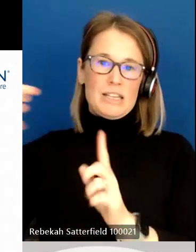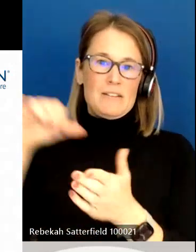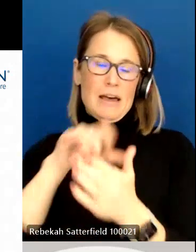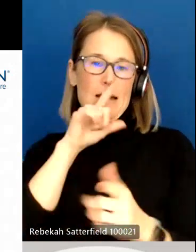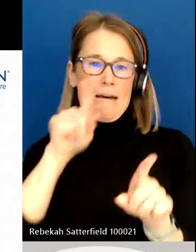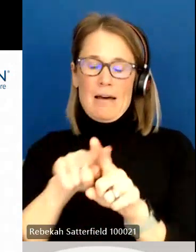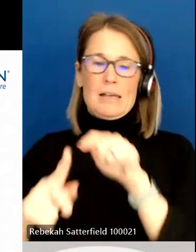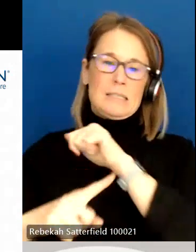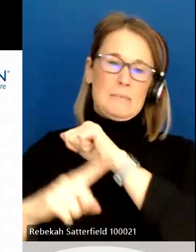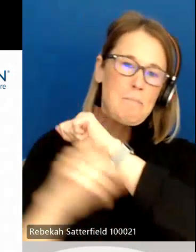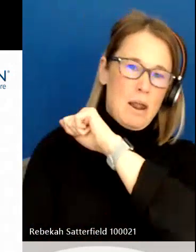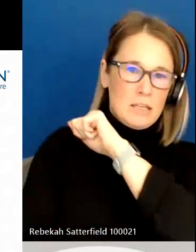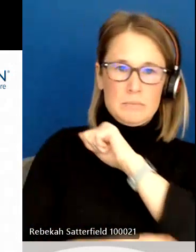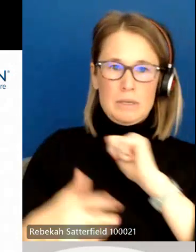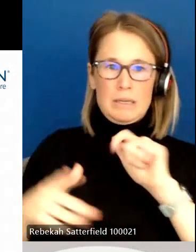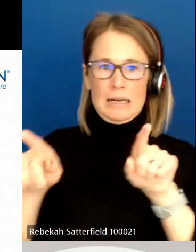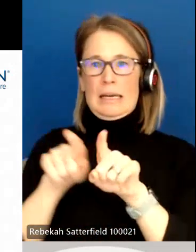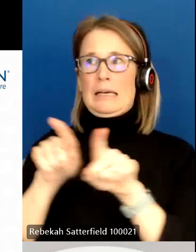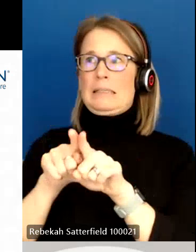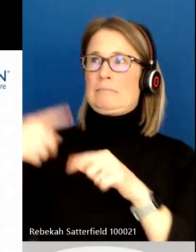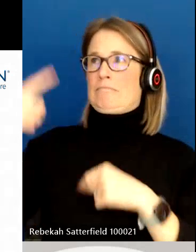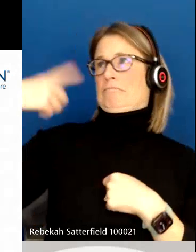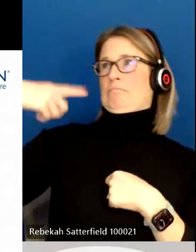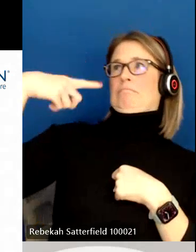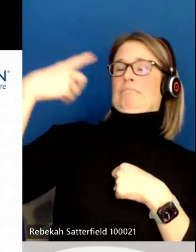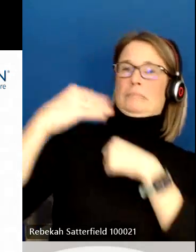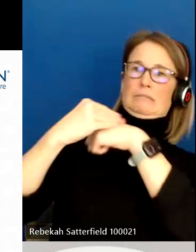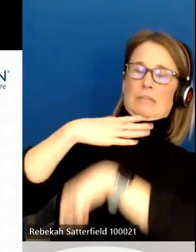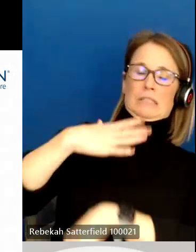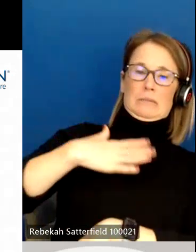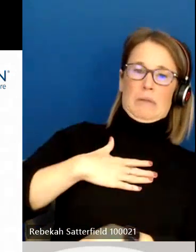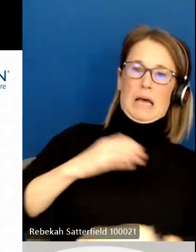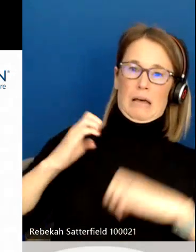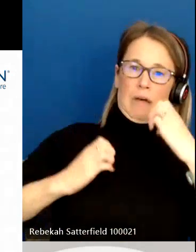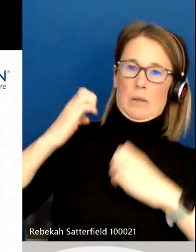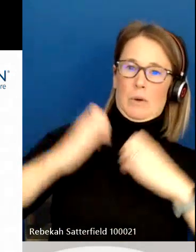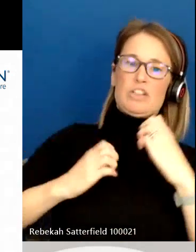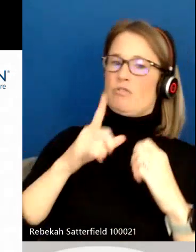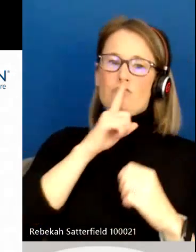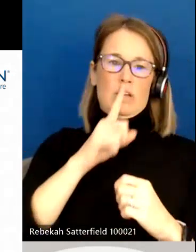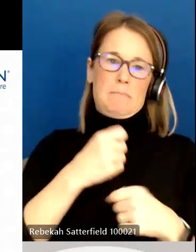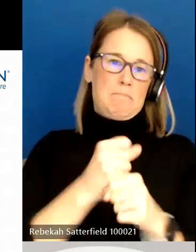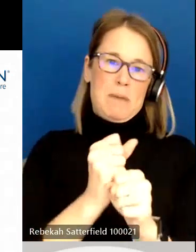negatively affect impact the evaluations it makes them really anxious so I would not file them and